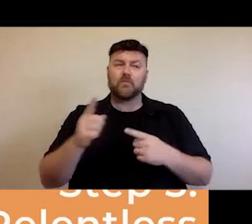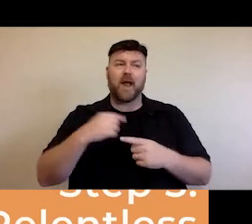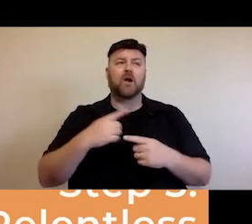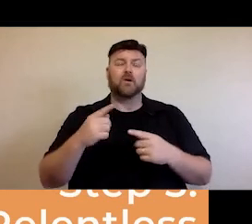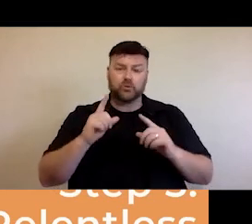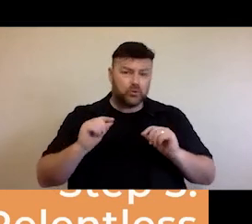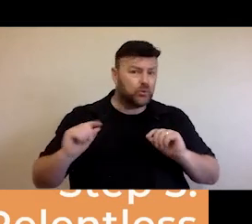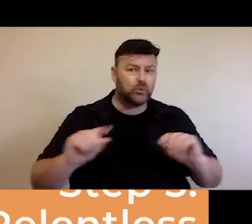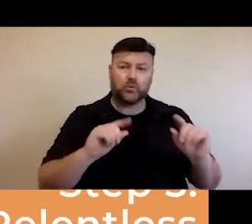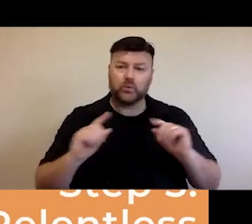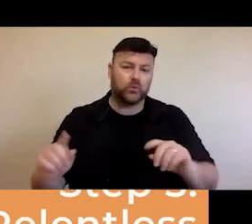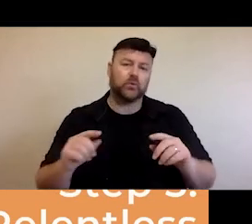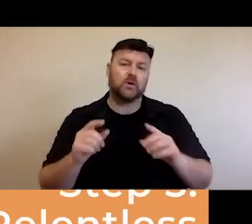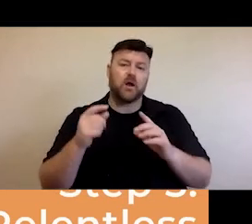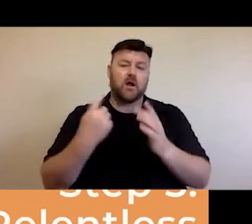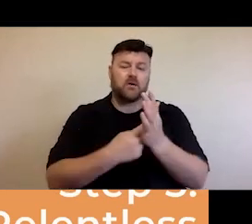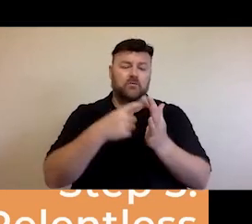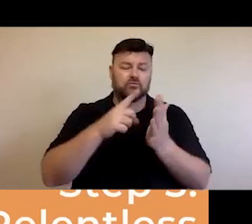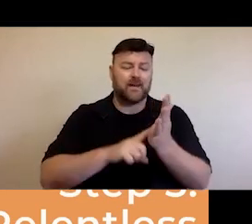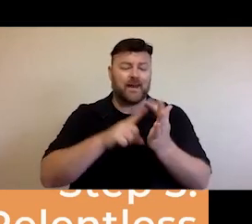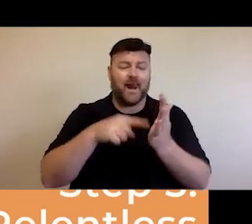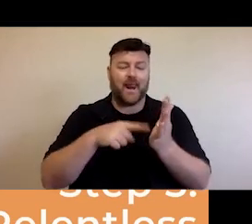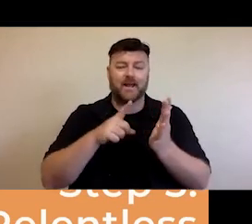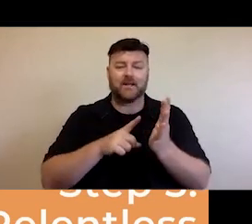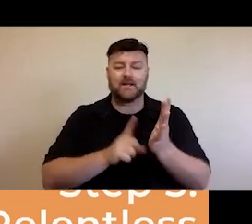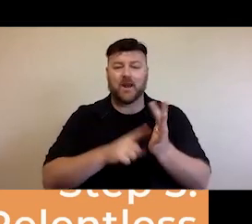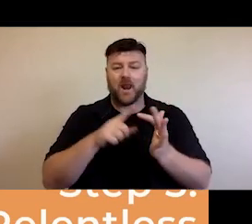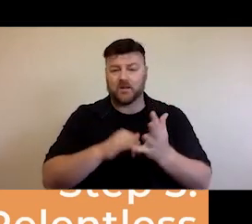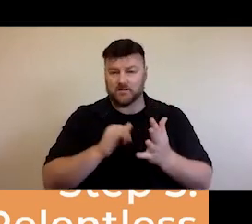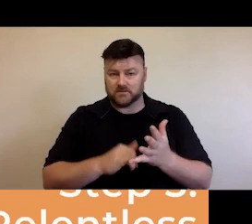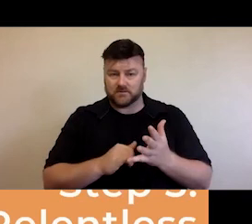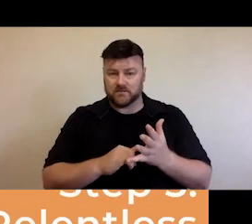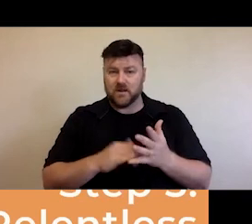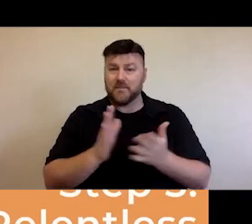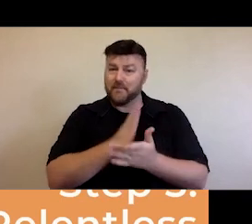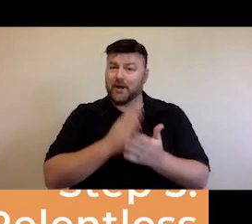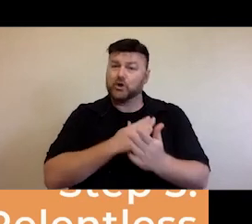you to be focused on getting the absolute right things done and not getting distracted.